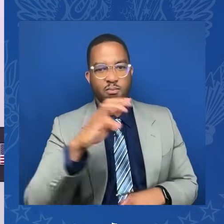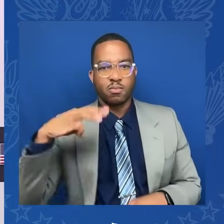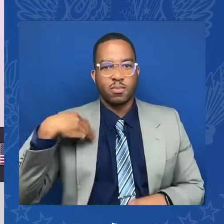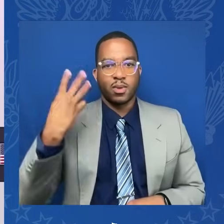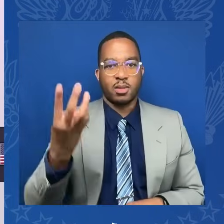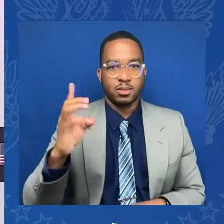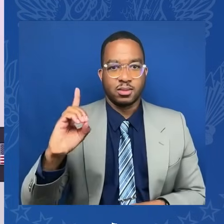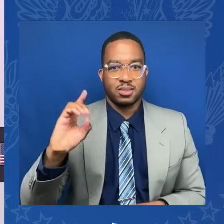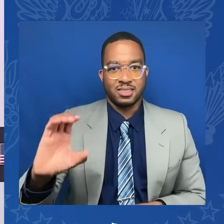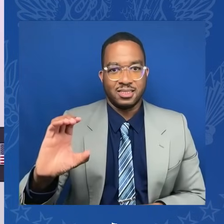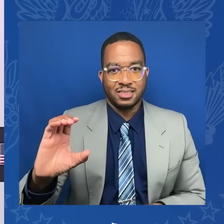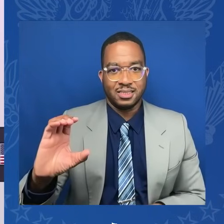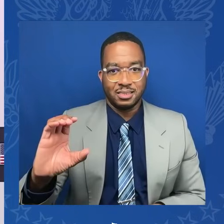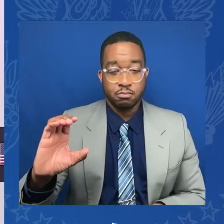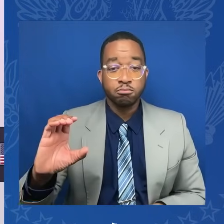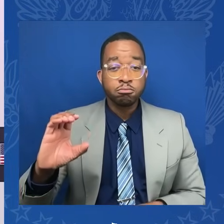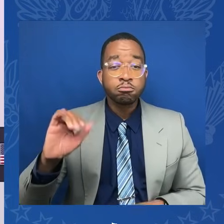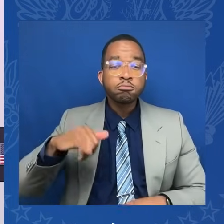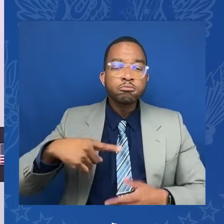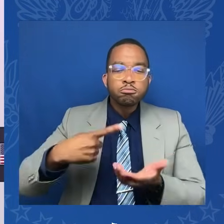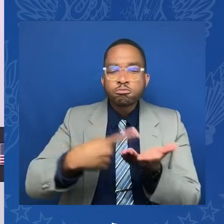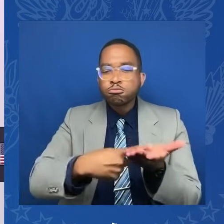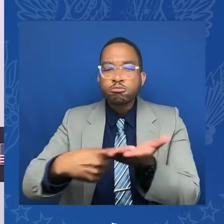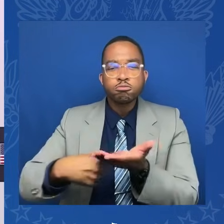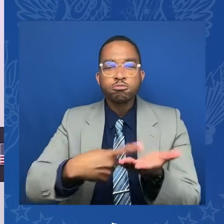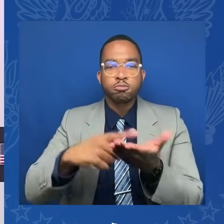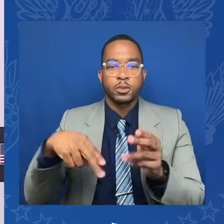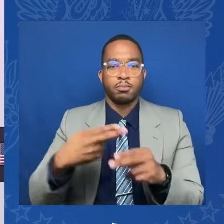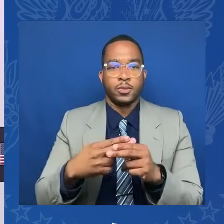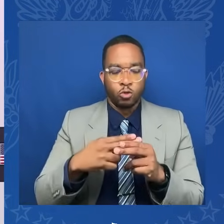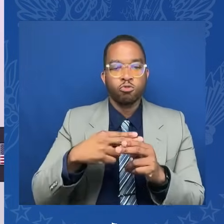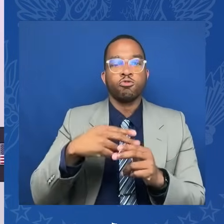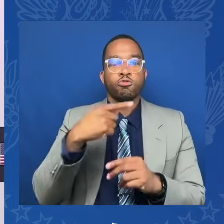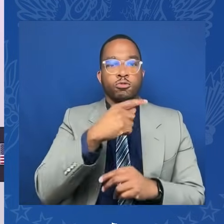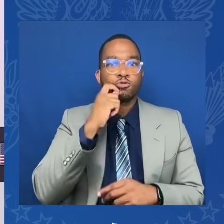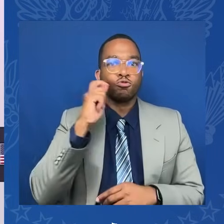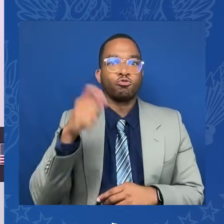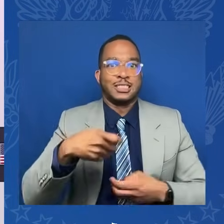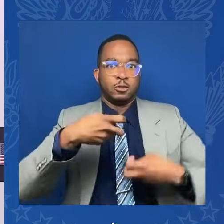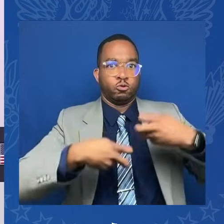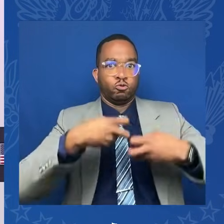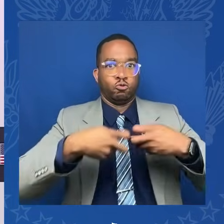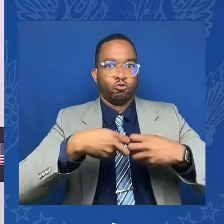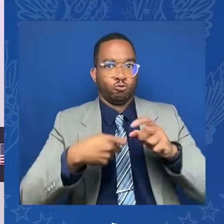respect for international law, the freedom of peoples